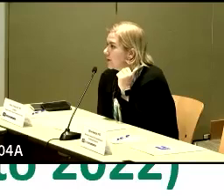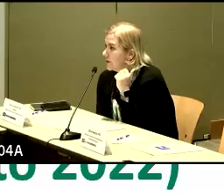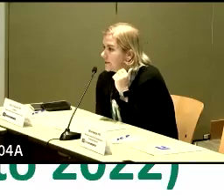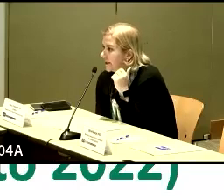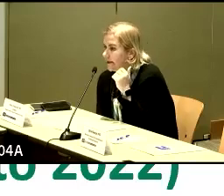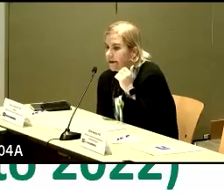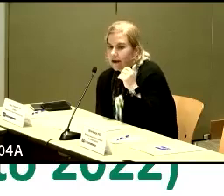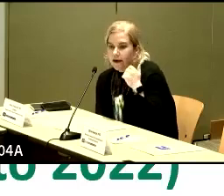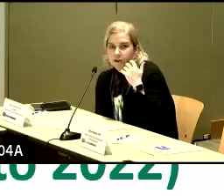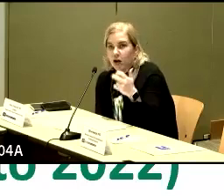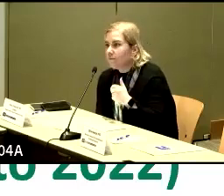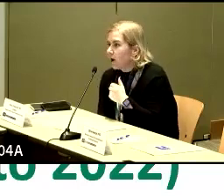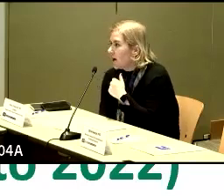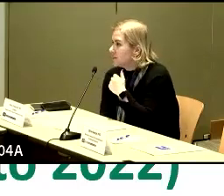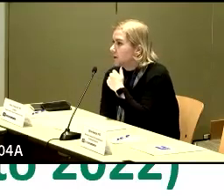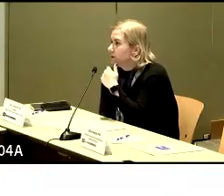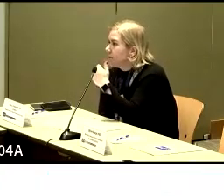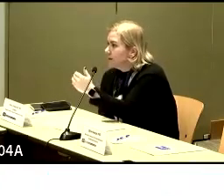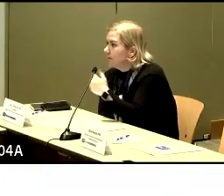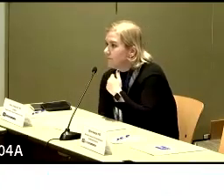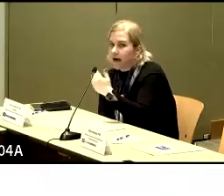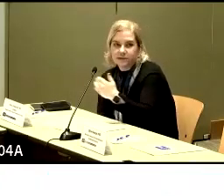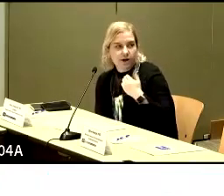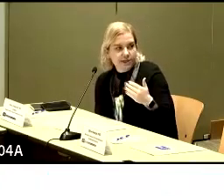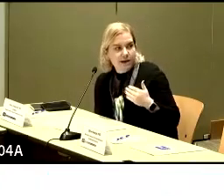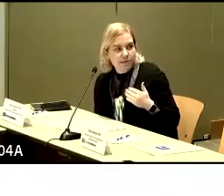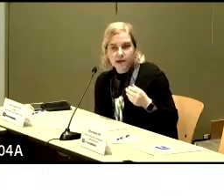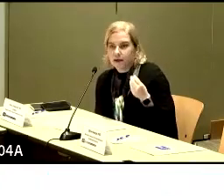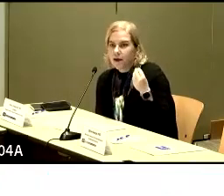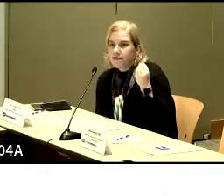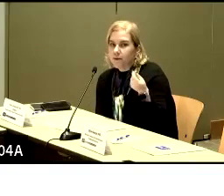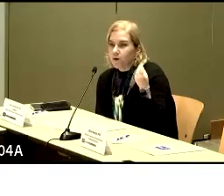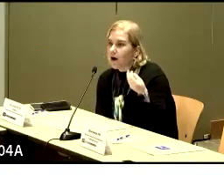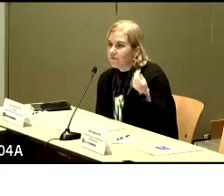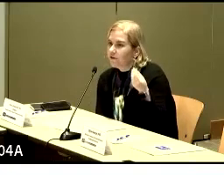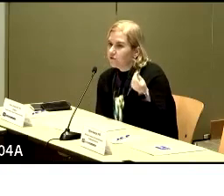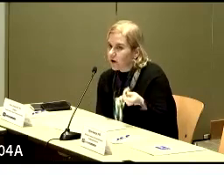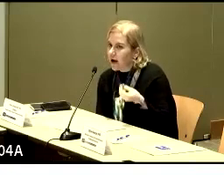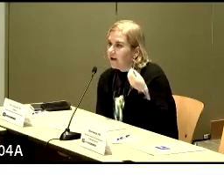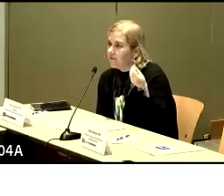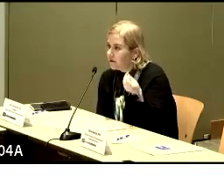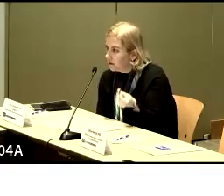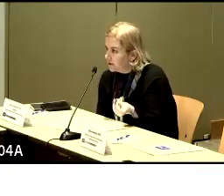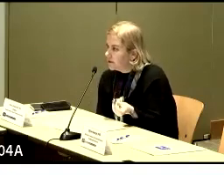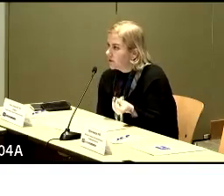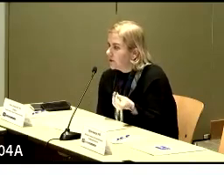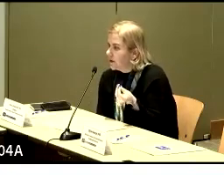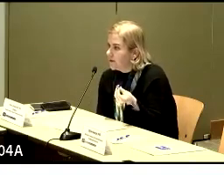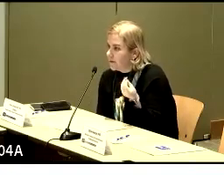whether it's a job loss, whether it's a monetary type thing that will often drive a decision,